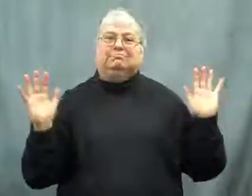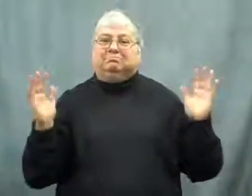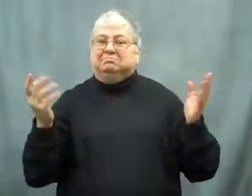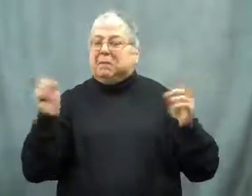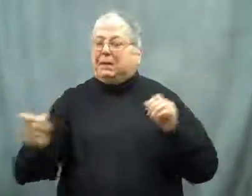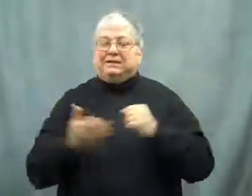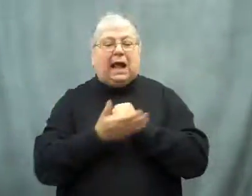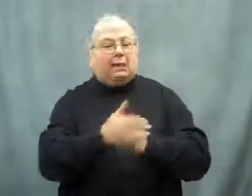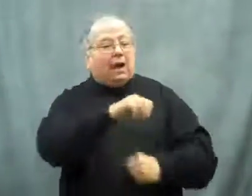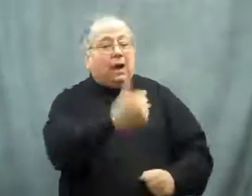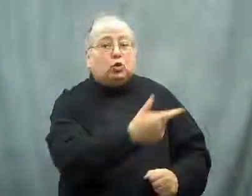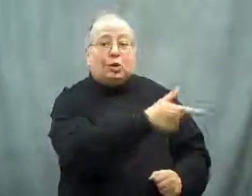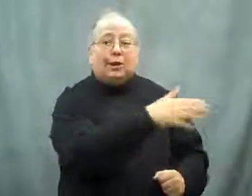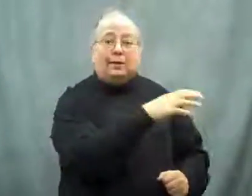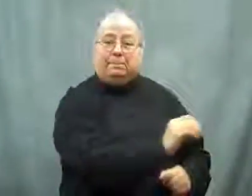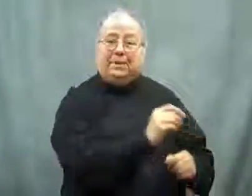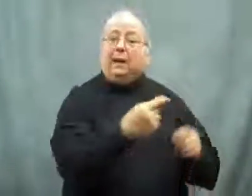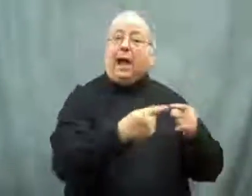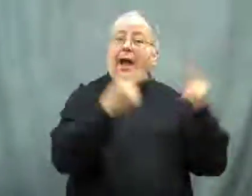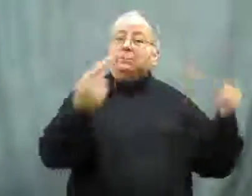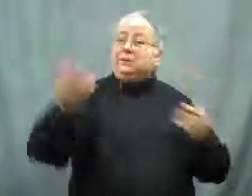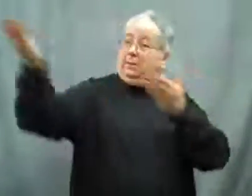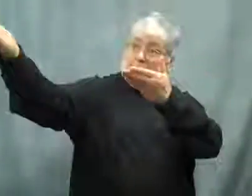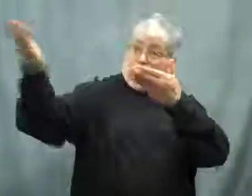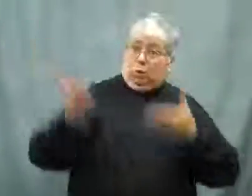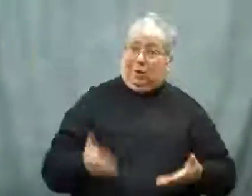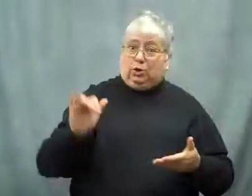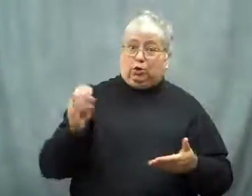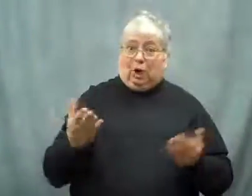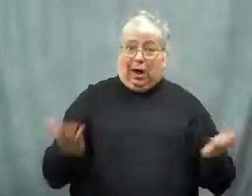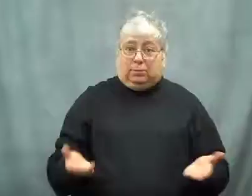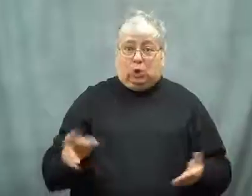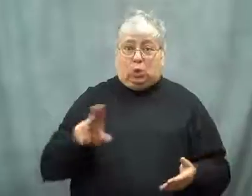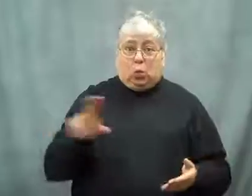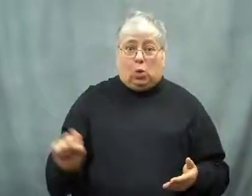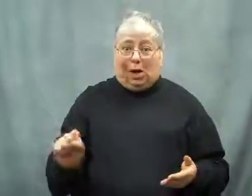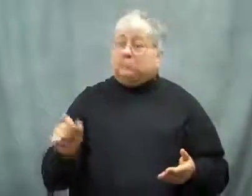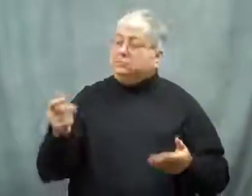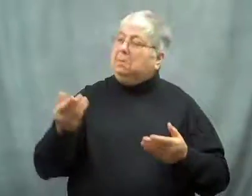That money would go to companies that bring jobs here.